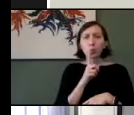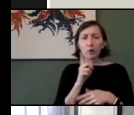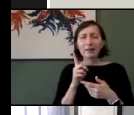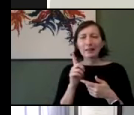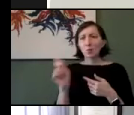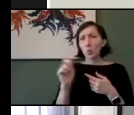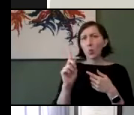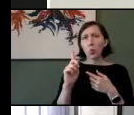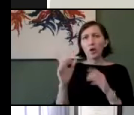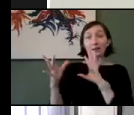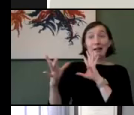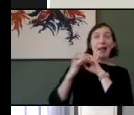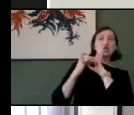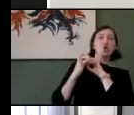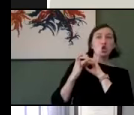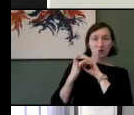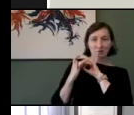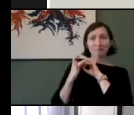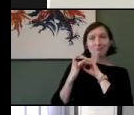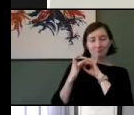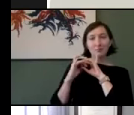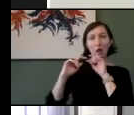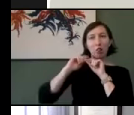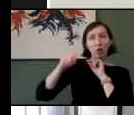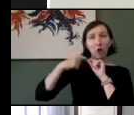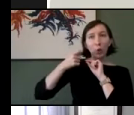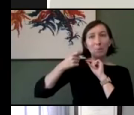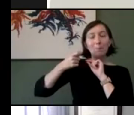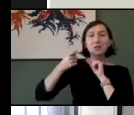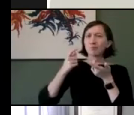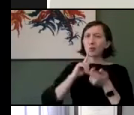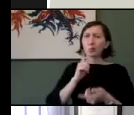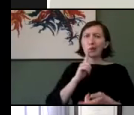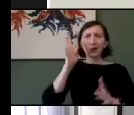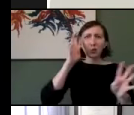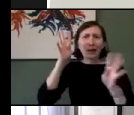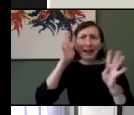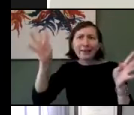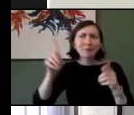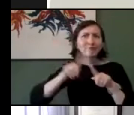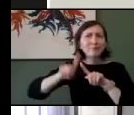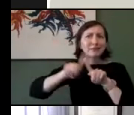Thing about it from that perspective. There's some really creative solutions out there. You can make an extender